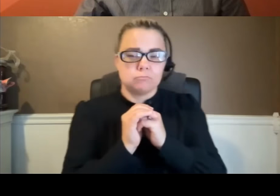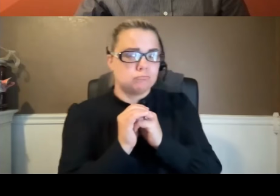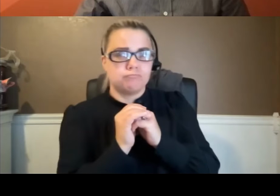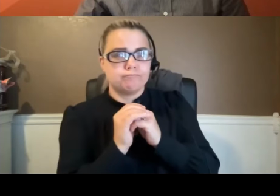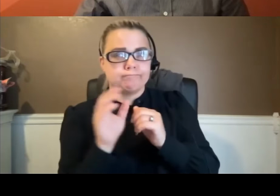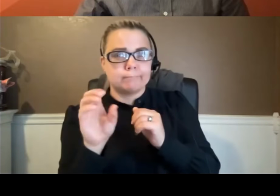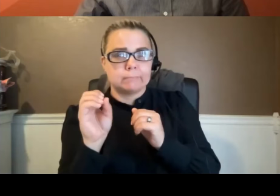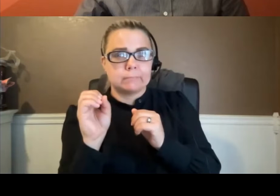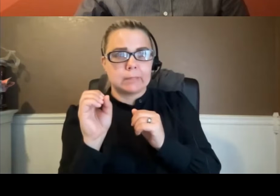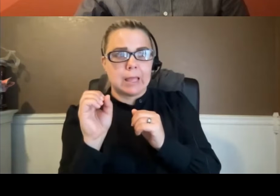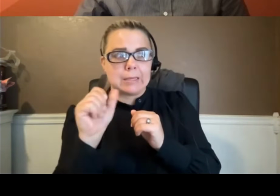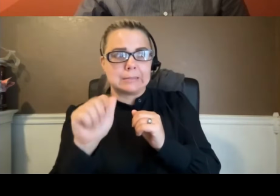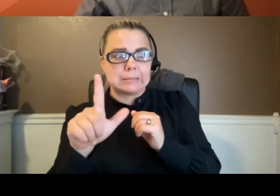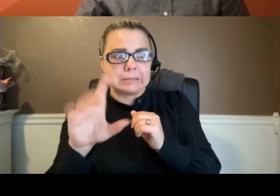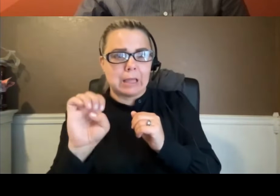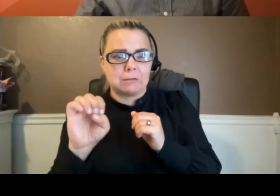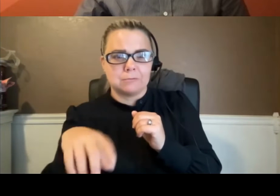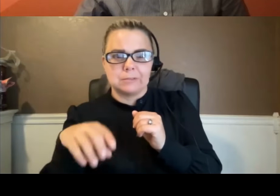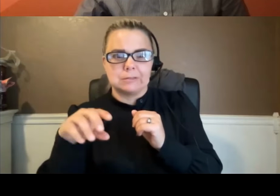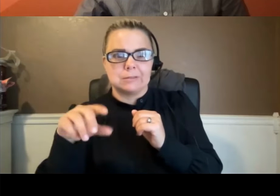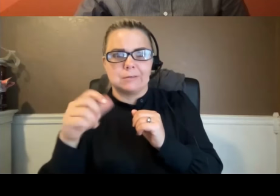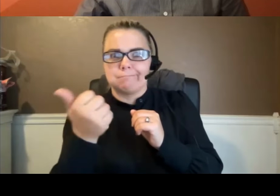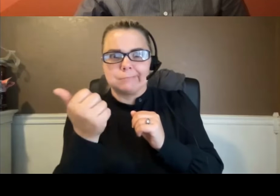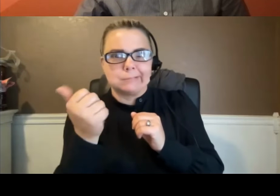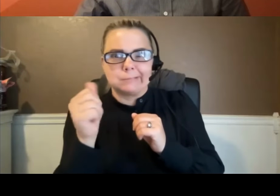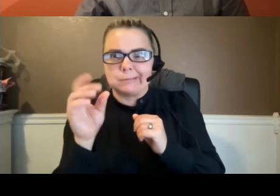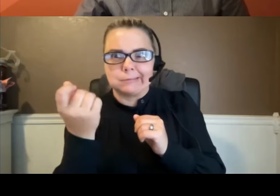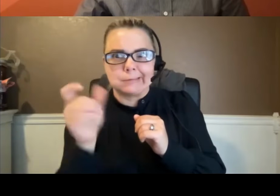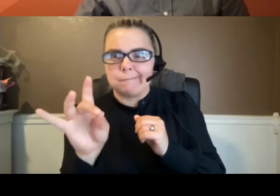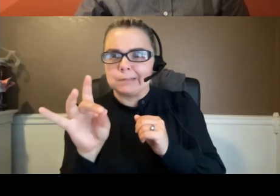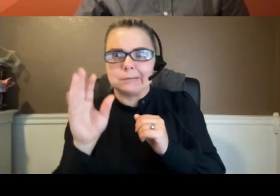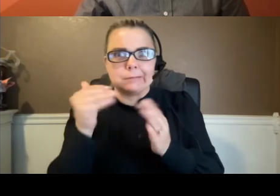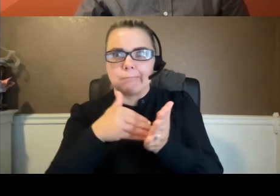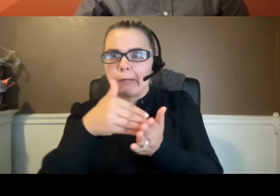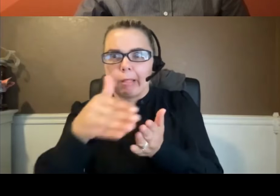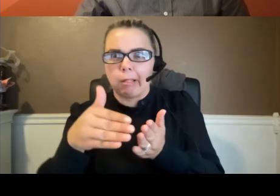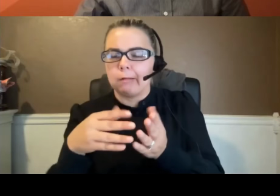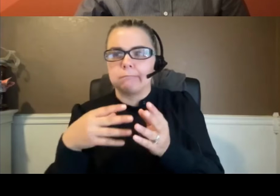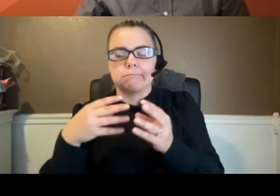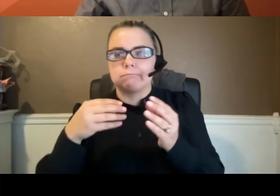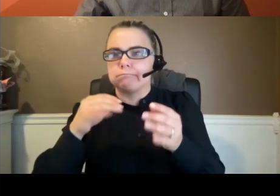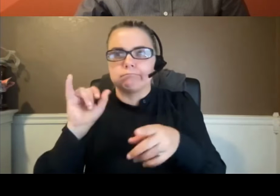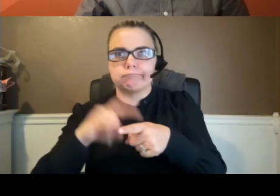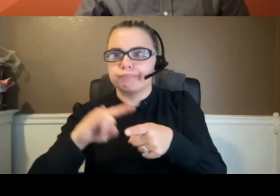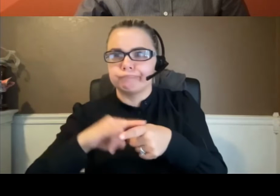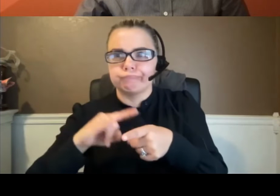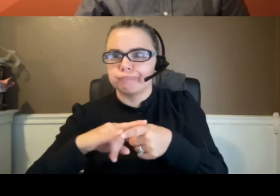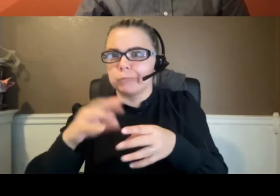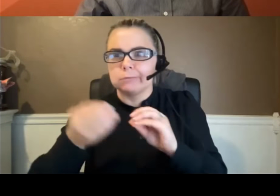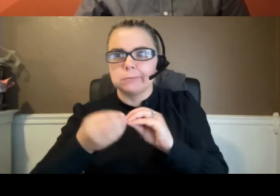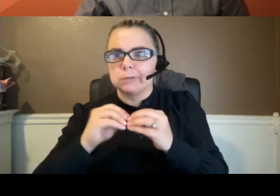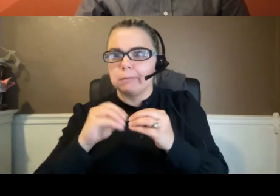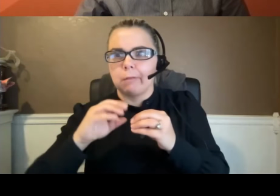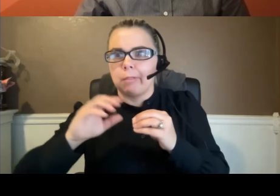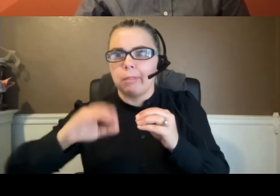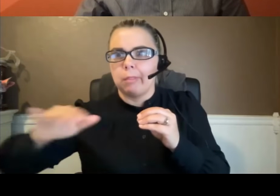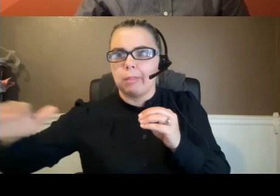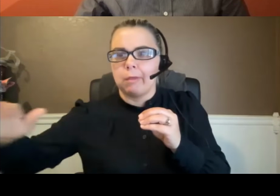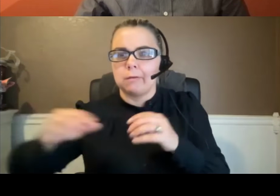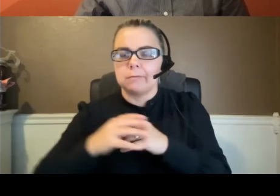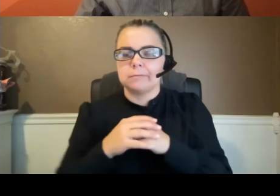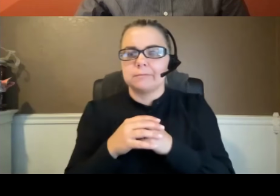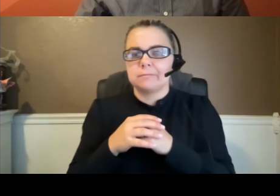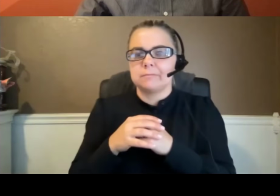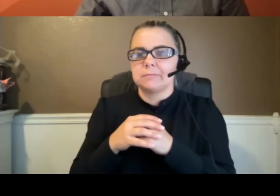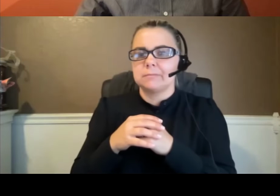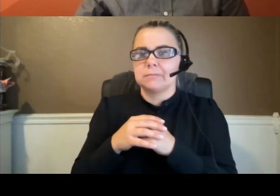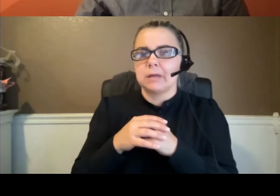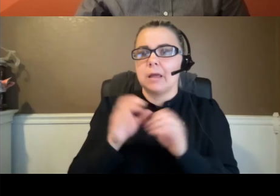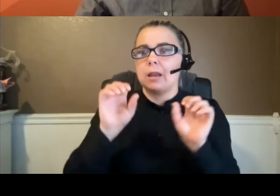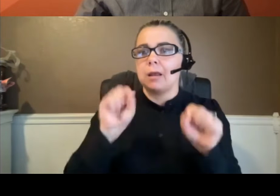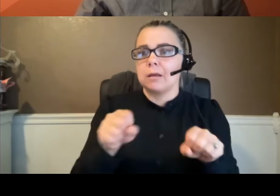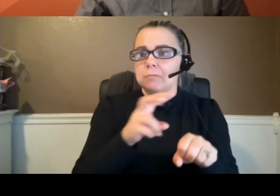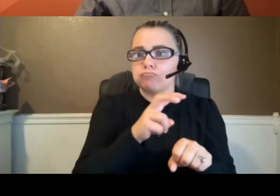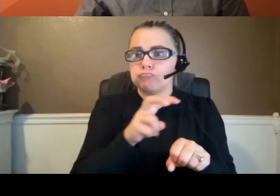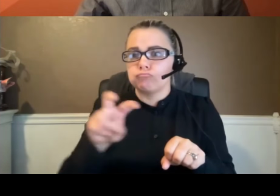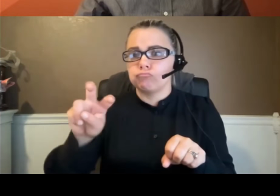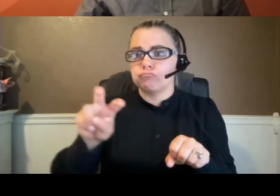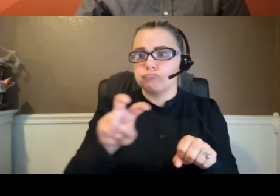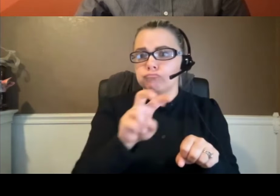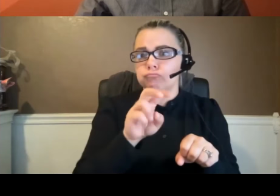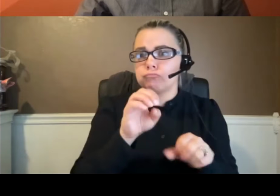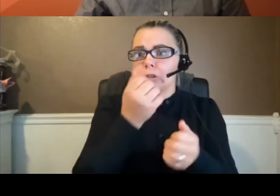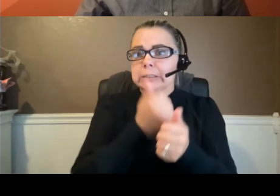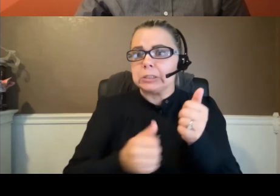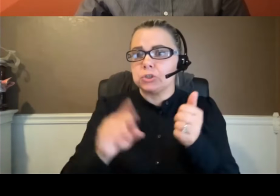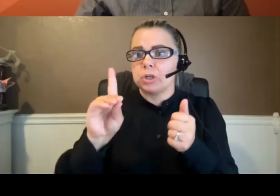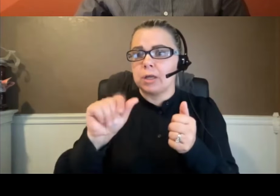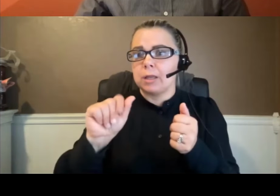17,747,116.06 14.95 percent. [Screen reader user]: I can tab between each of the individual data points to hear the